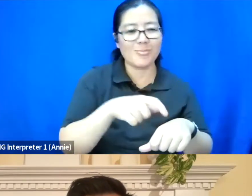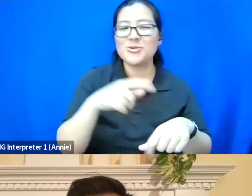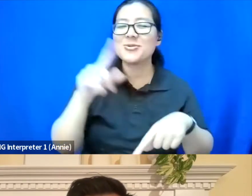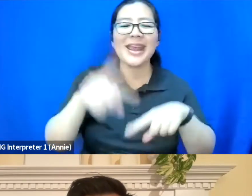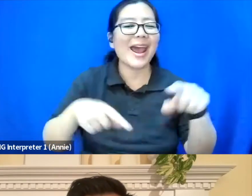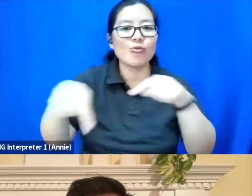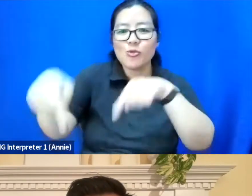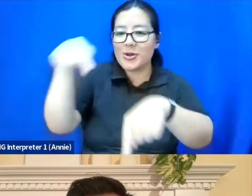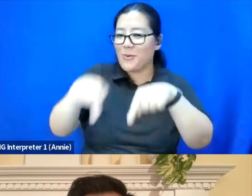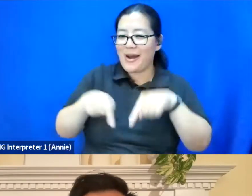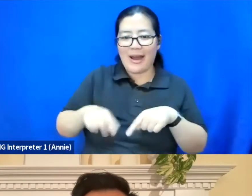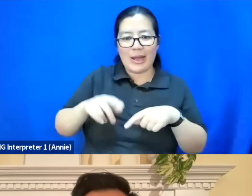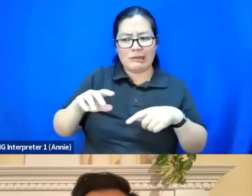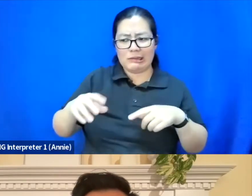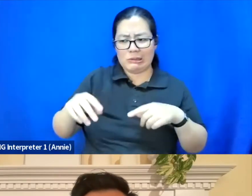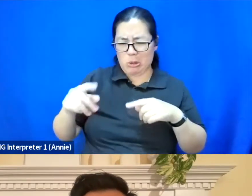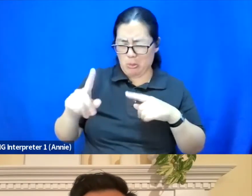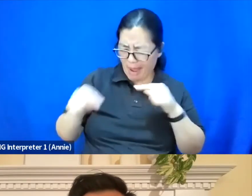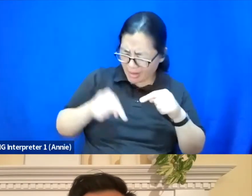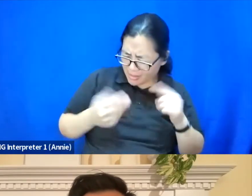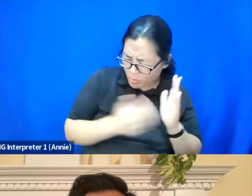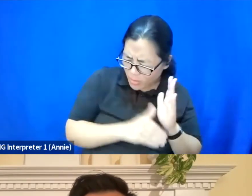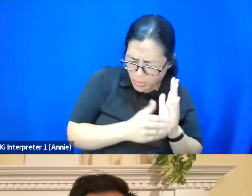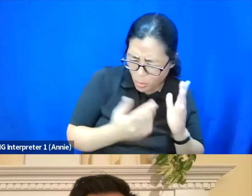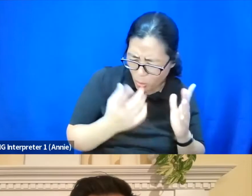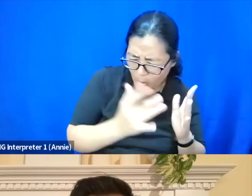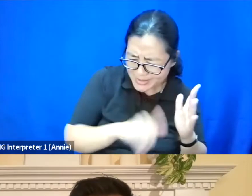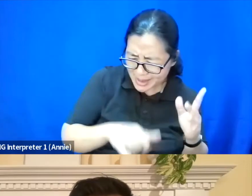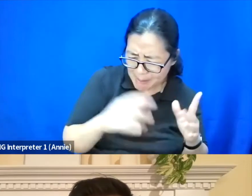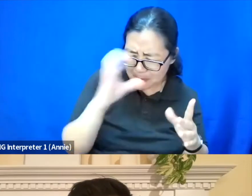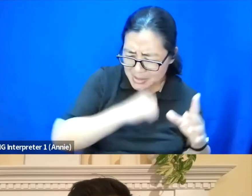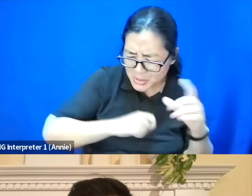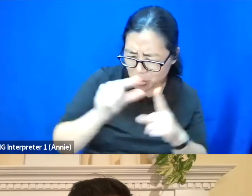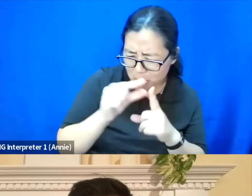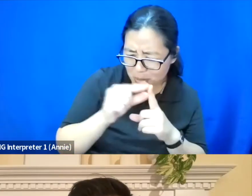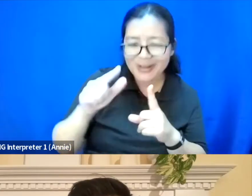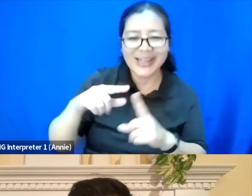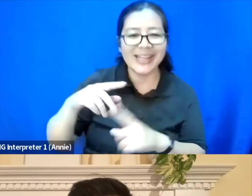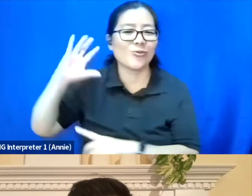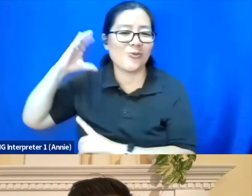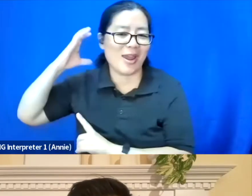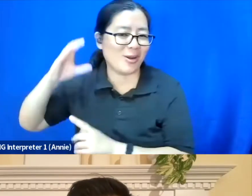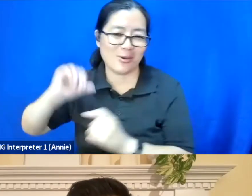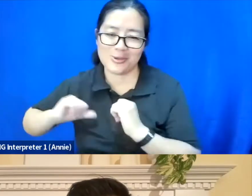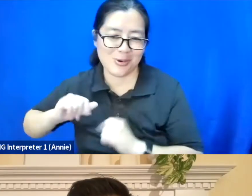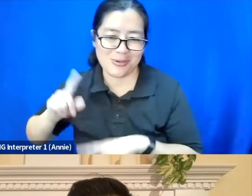Which, in another way, is something that I think people wouldn't expect from the book. Mm-hmm.